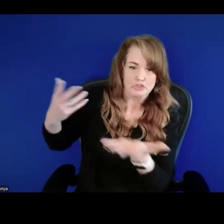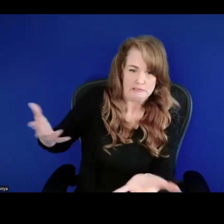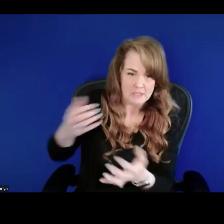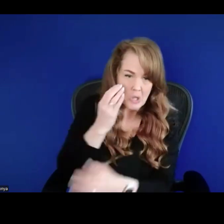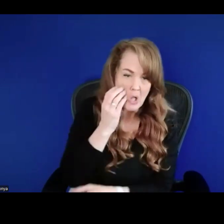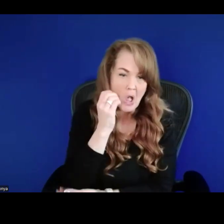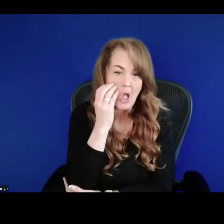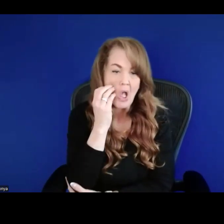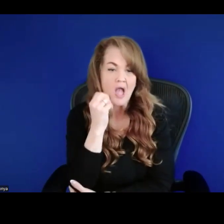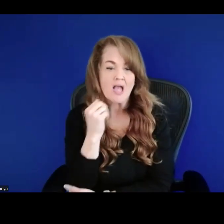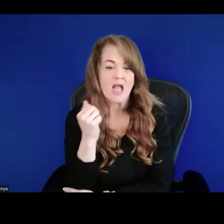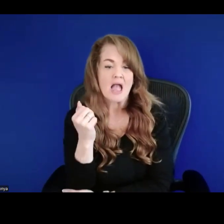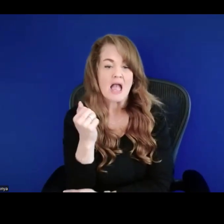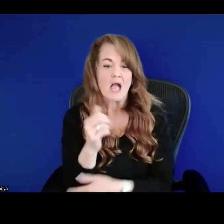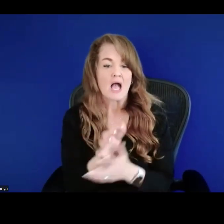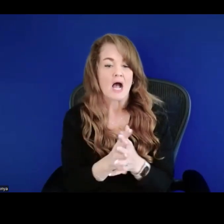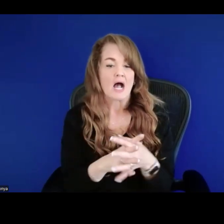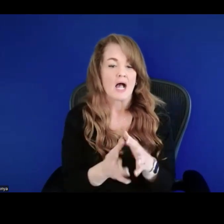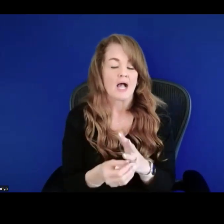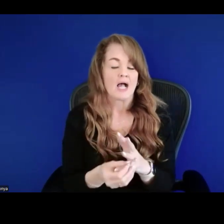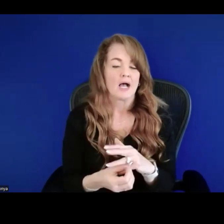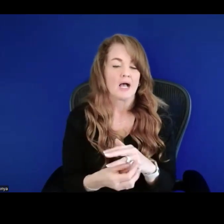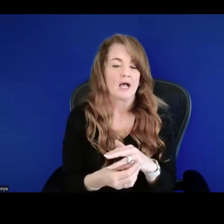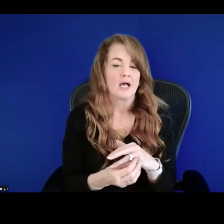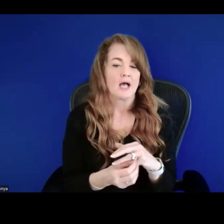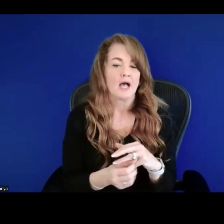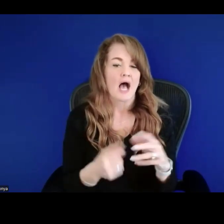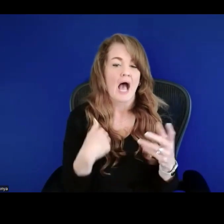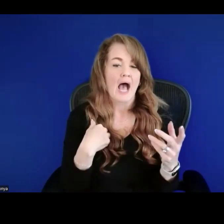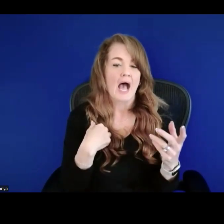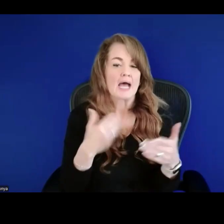our next session will be June 3,